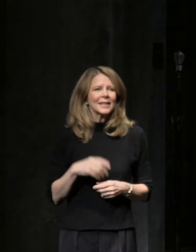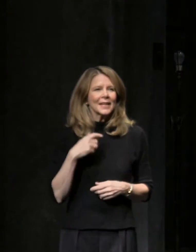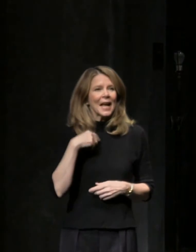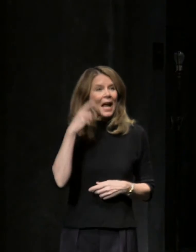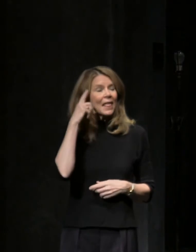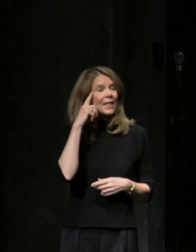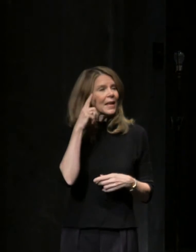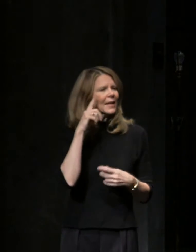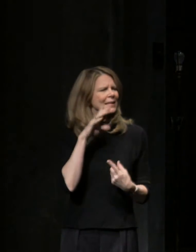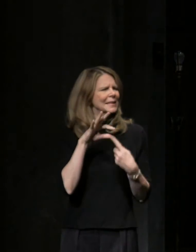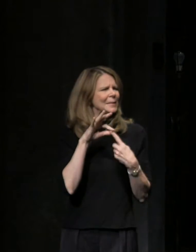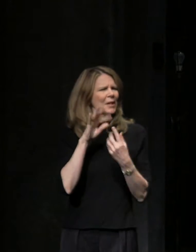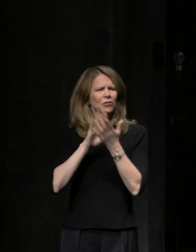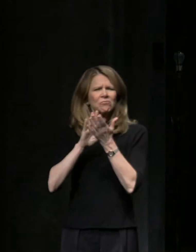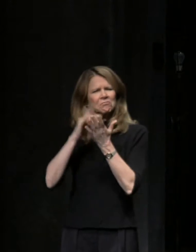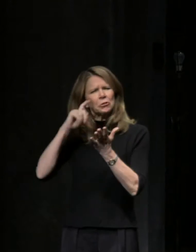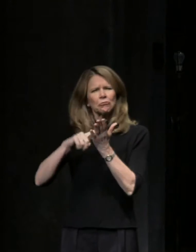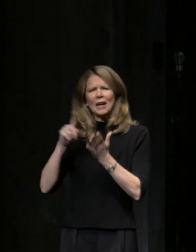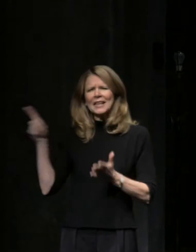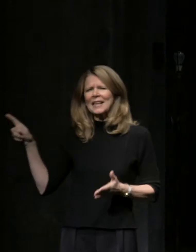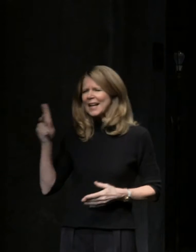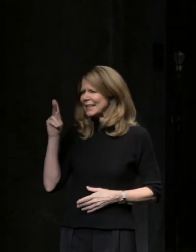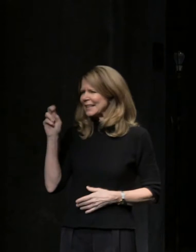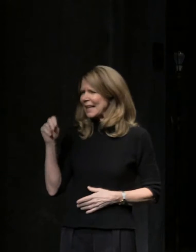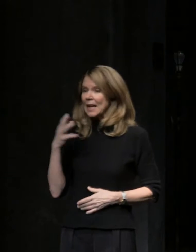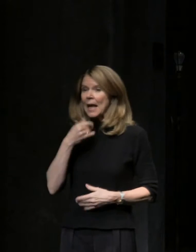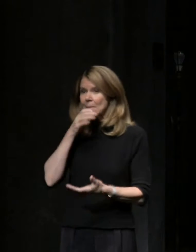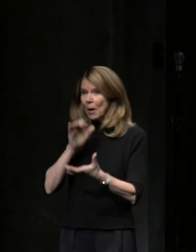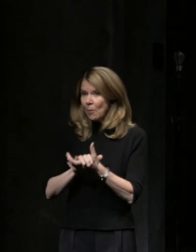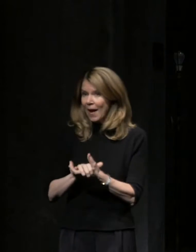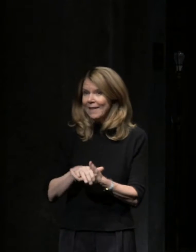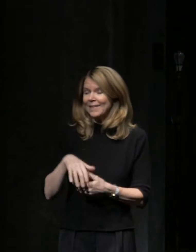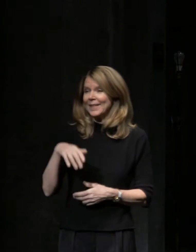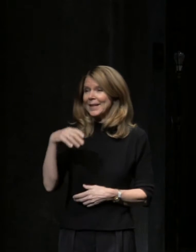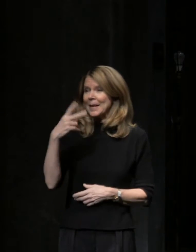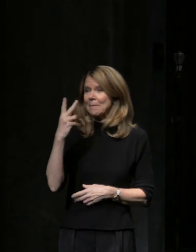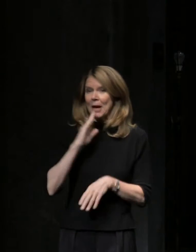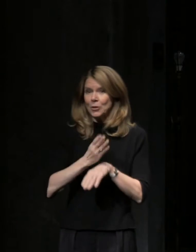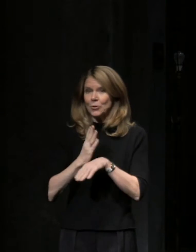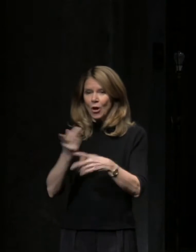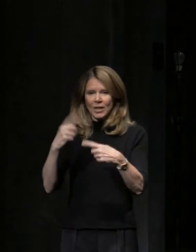to Ken and this entire company. My wife and two daughters were here last night. They're